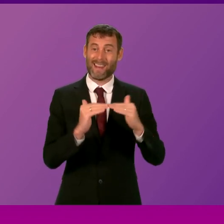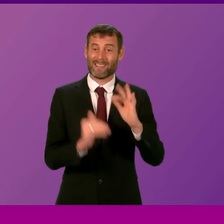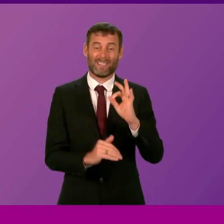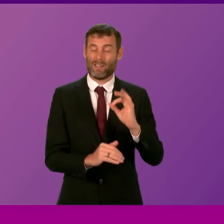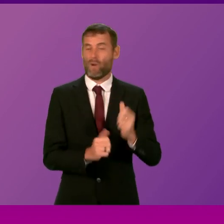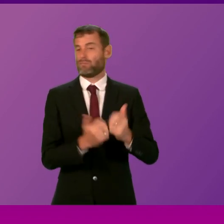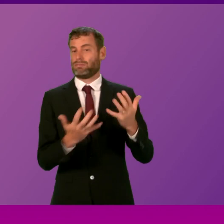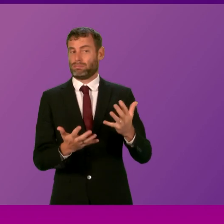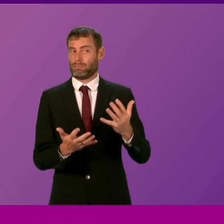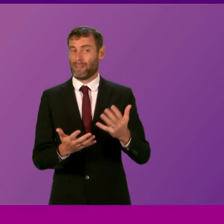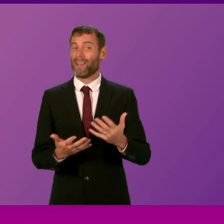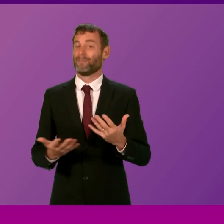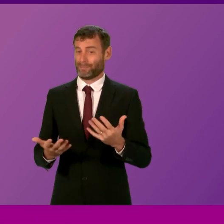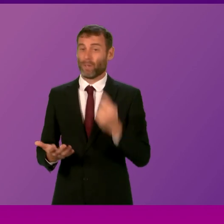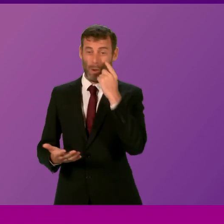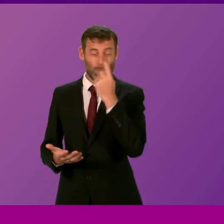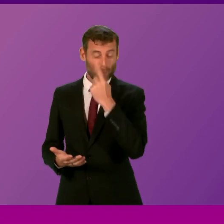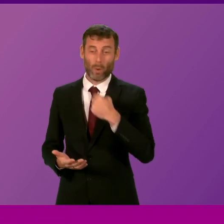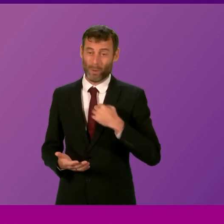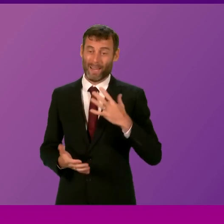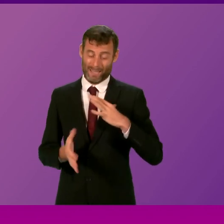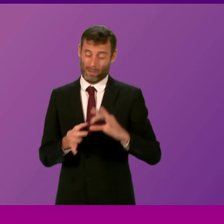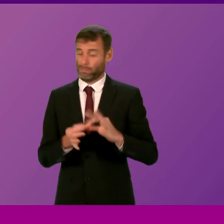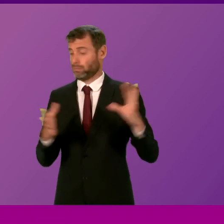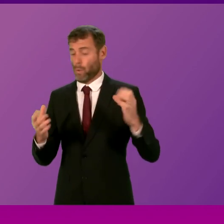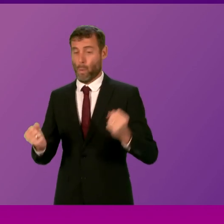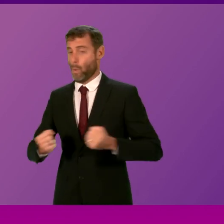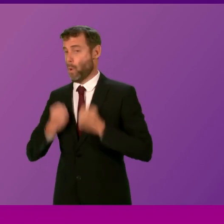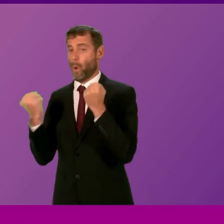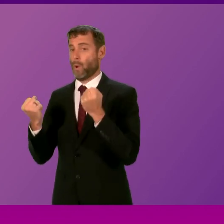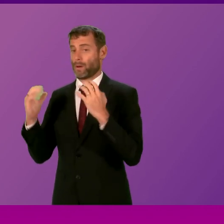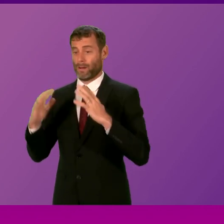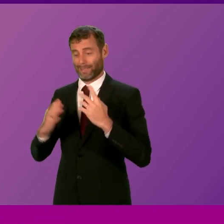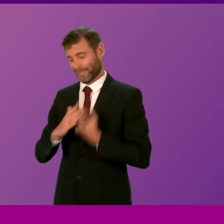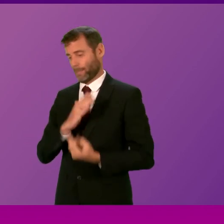control over net zero and the economy should rest here, in this Parliament.